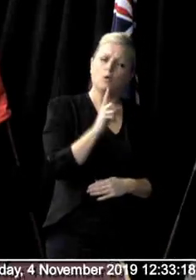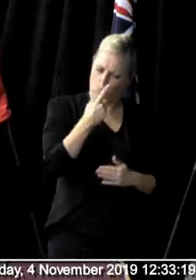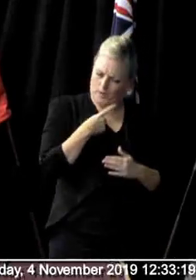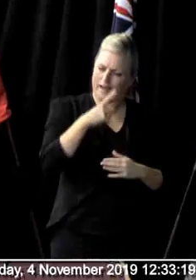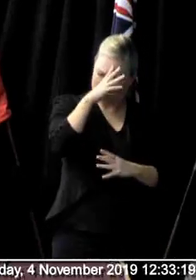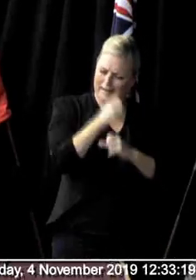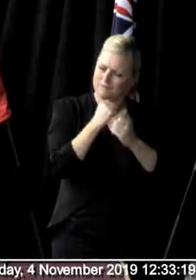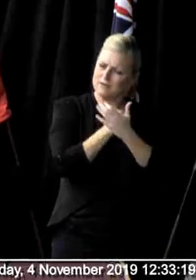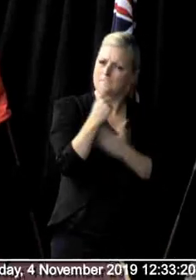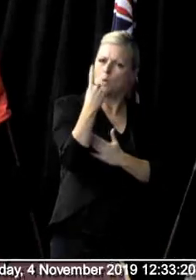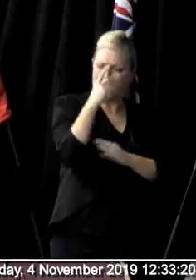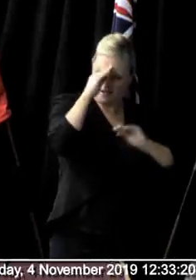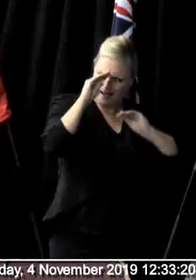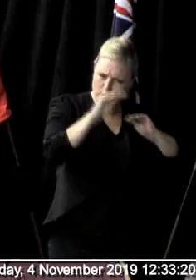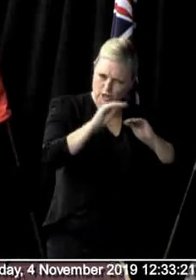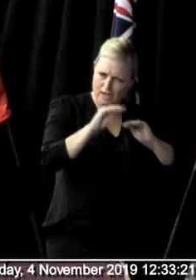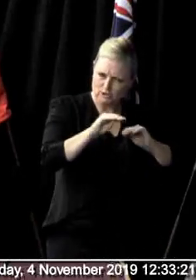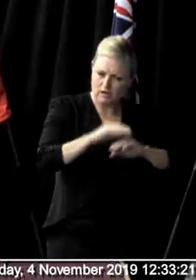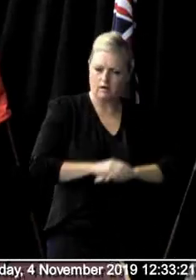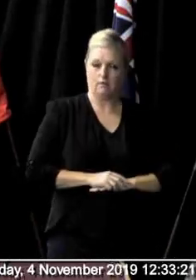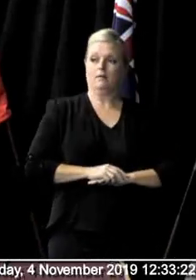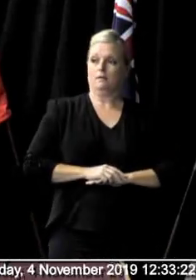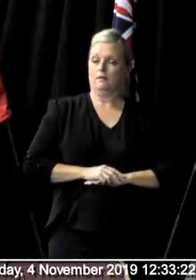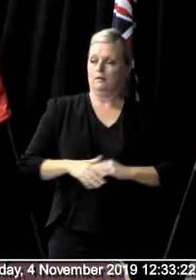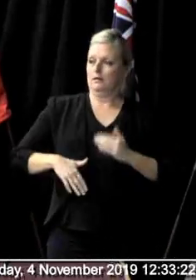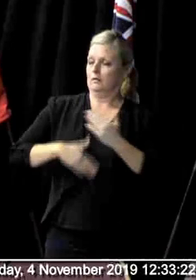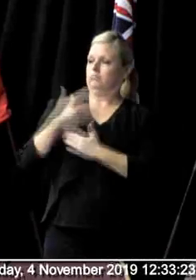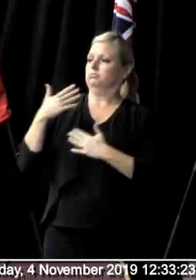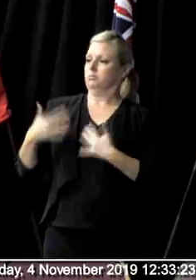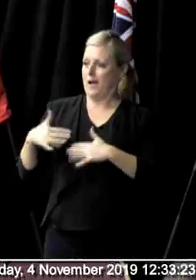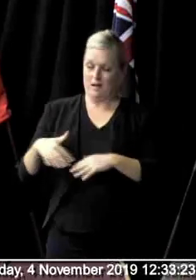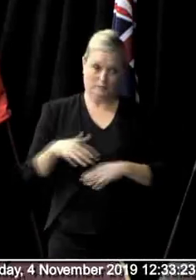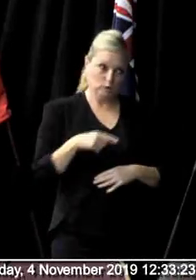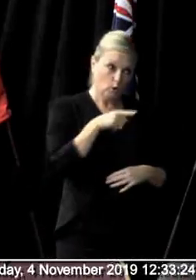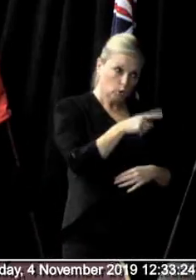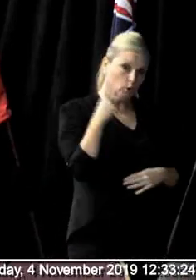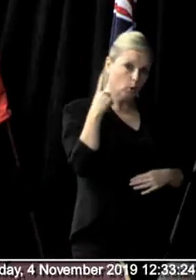And so was your perception, having heard that, that that teacher didn’t think that your experience